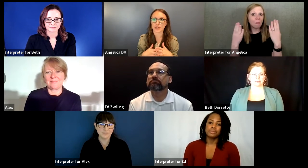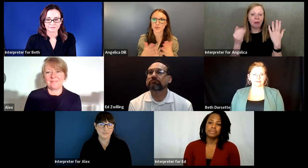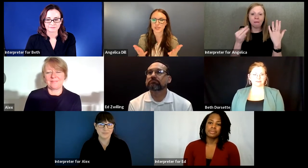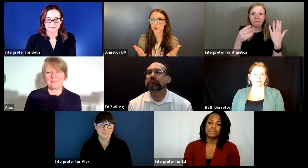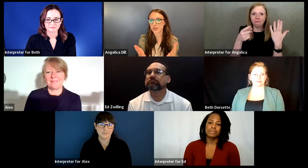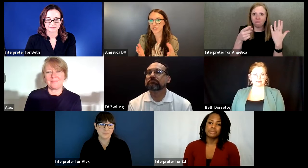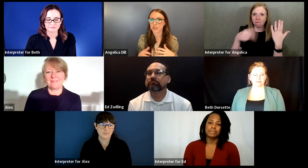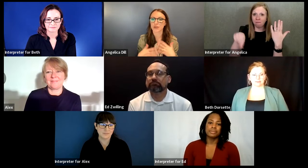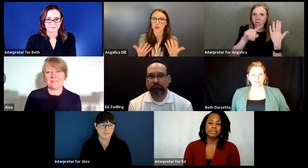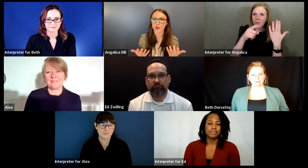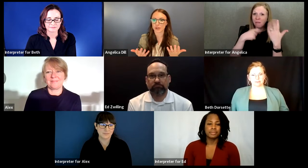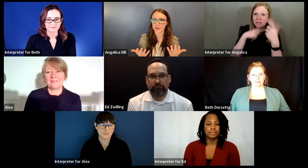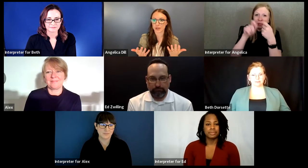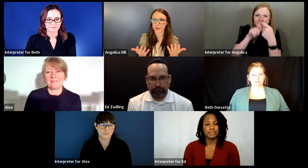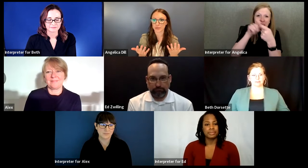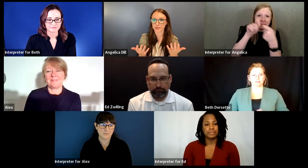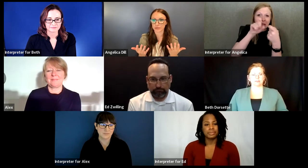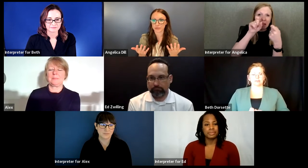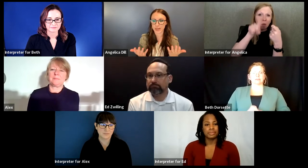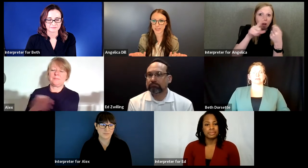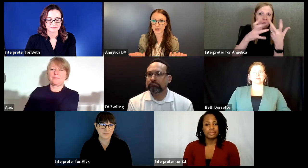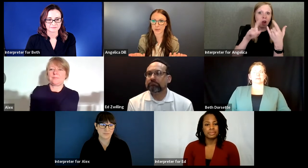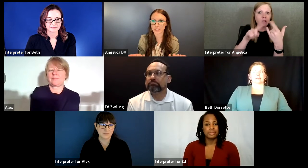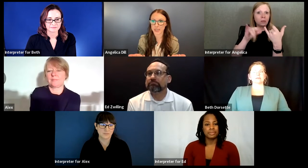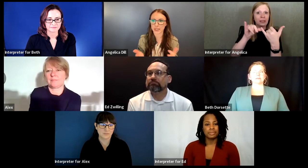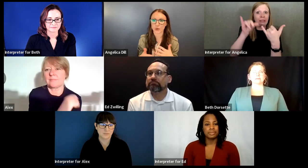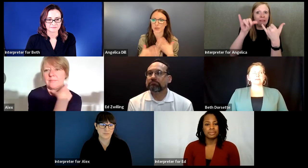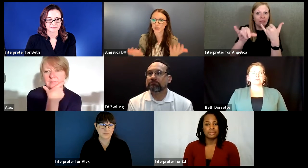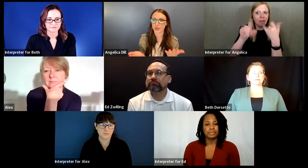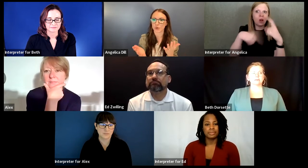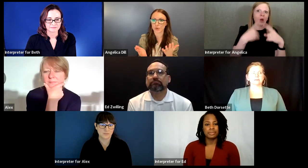very specific question or if they want to ask it in American Sign Language, we will